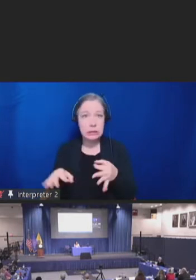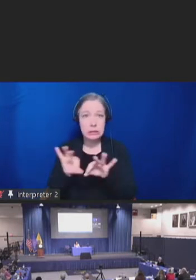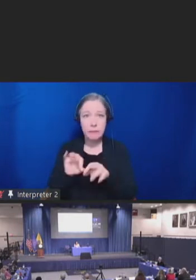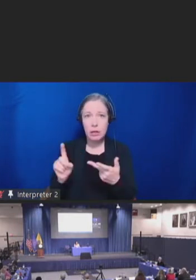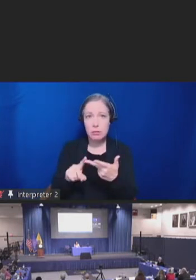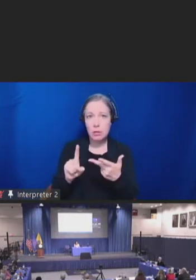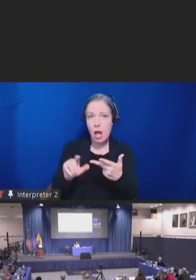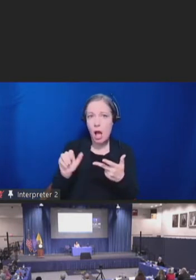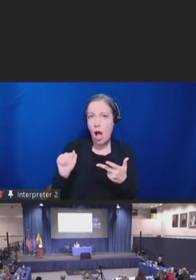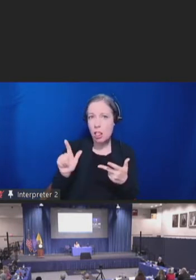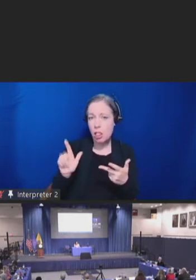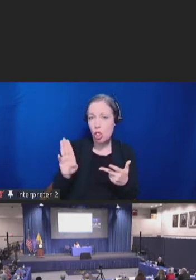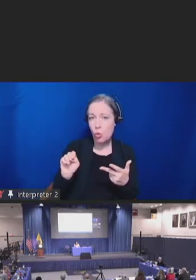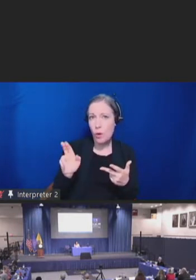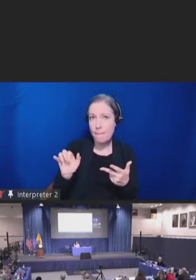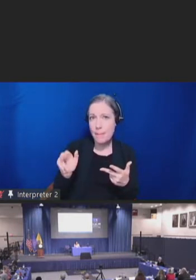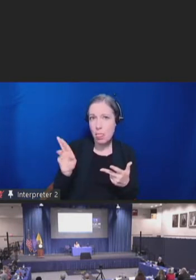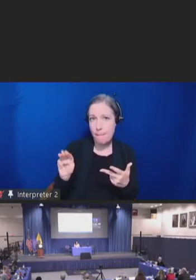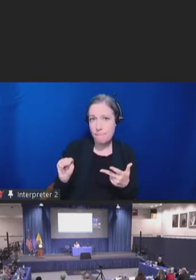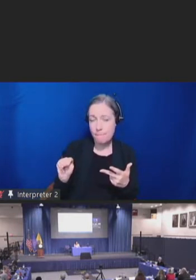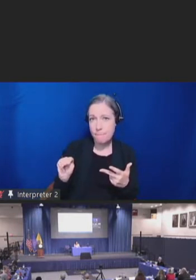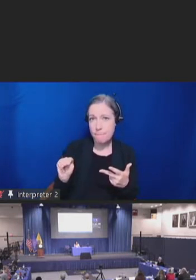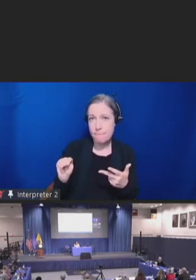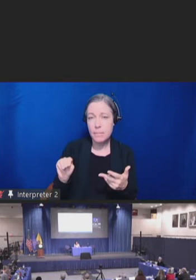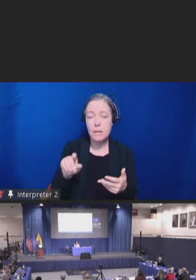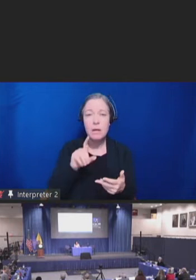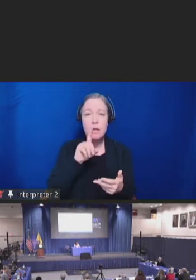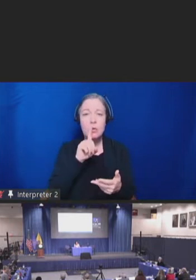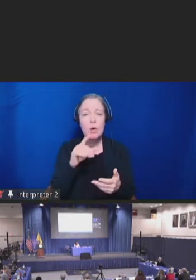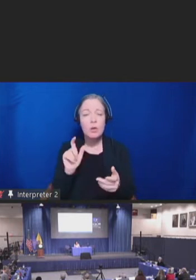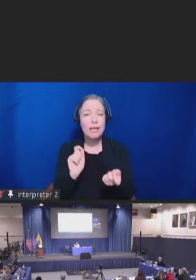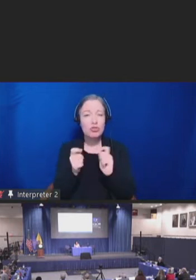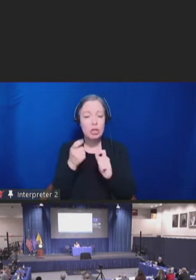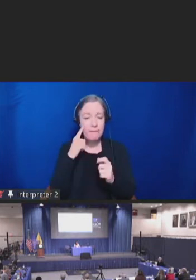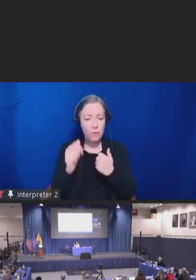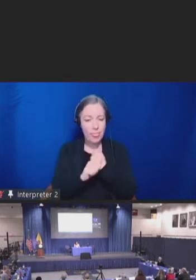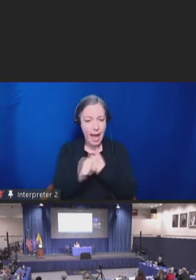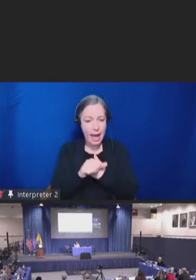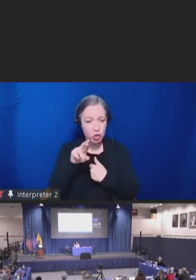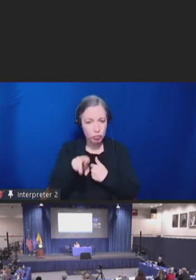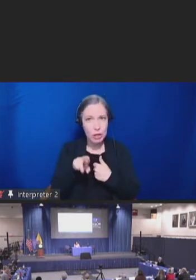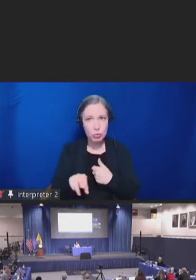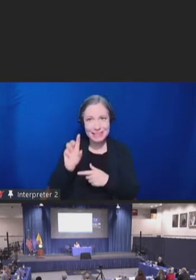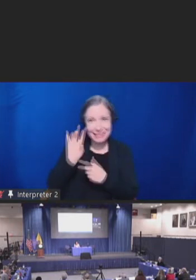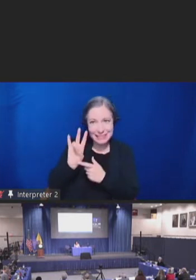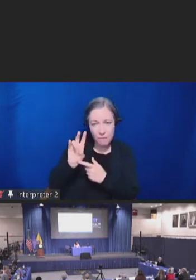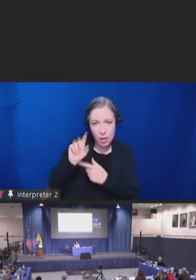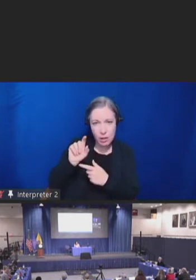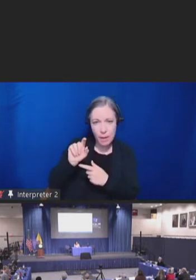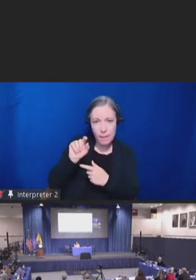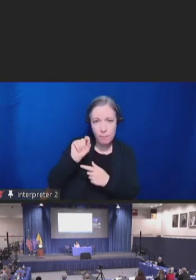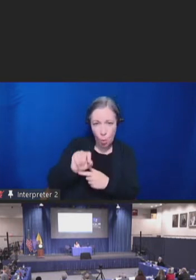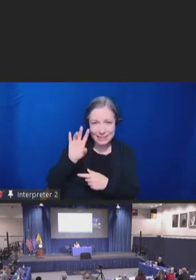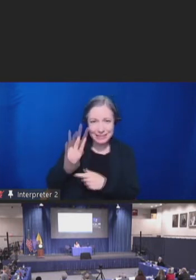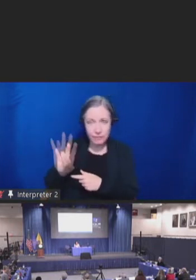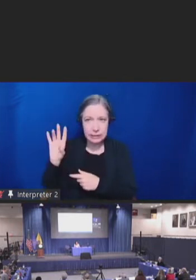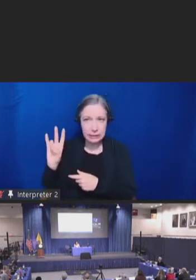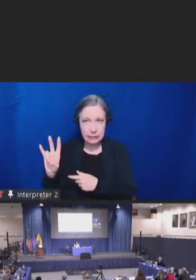with adjust -- an adjusted hazard ratio of 0.77 and the upper limit of the 95 percent